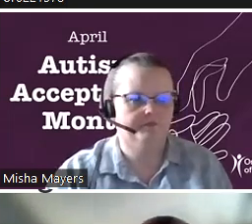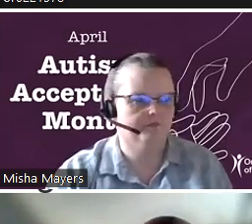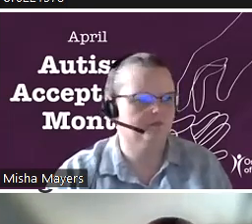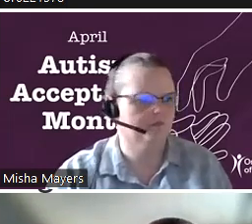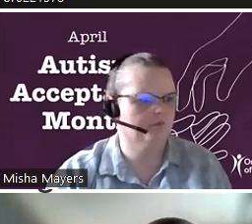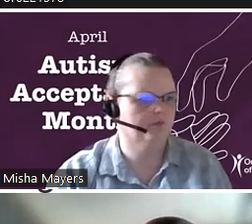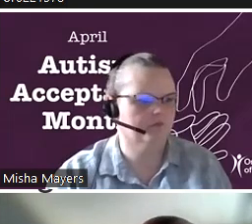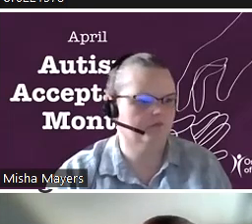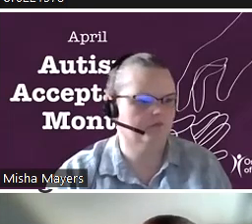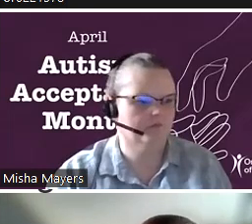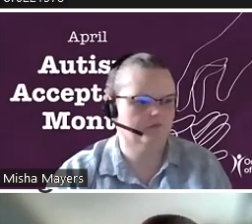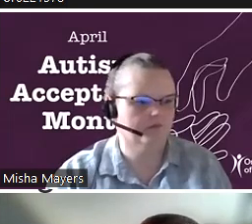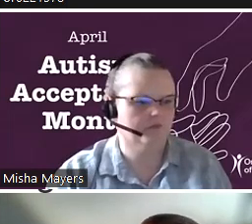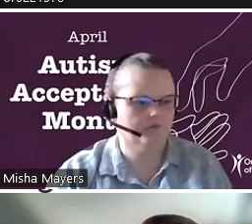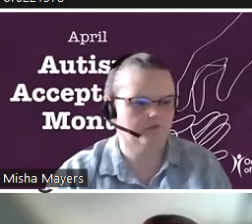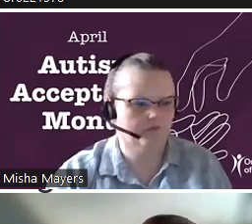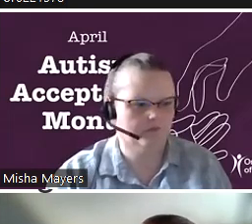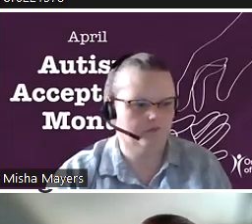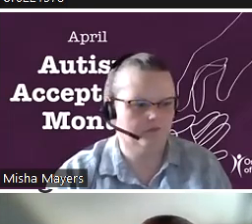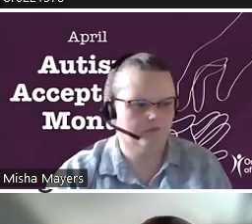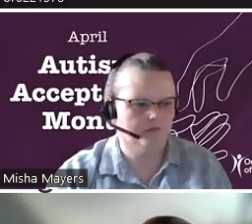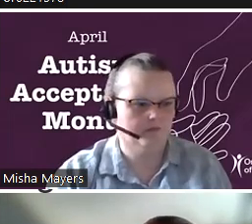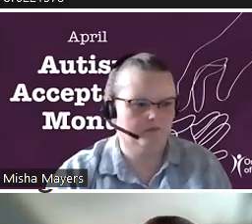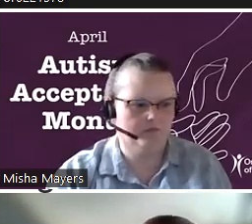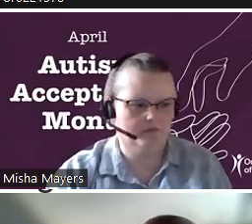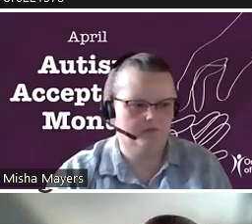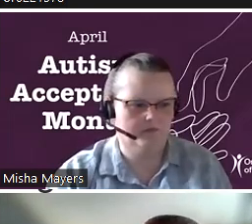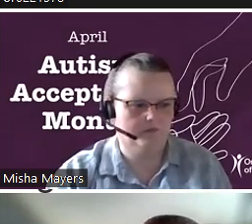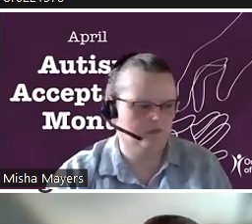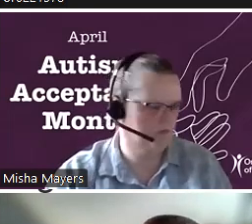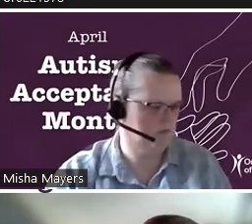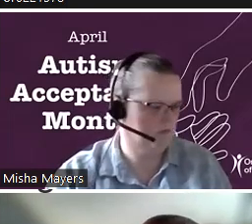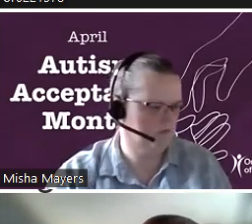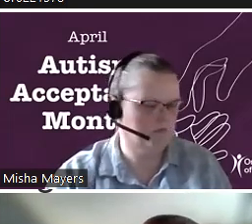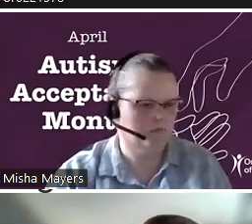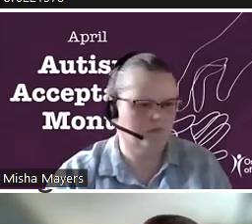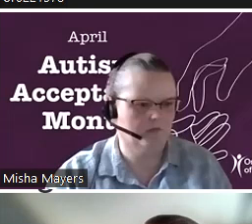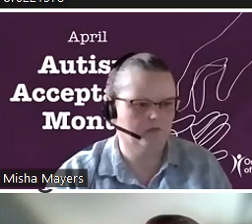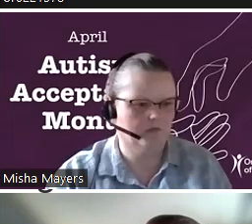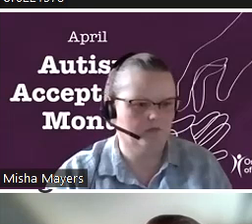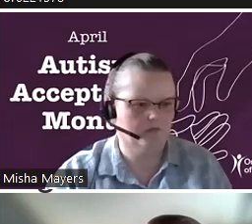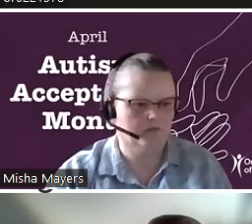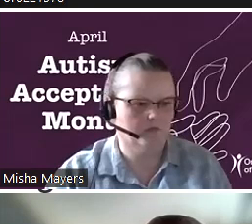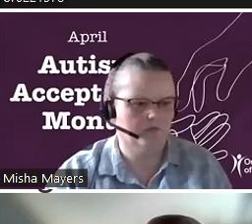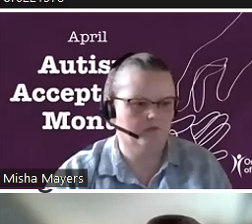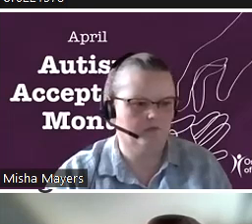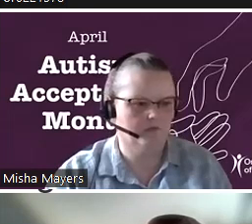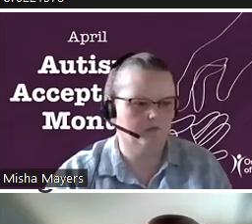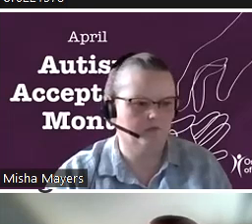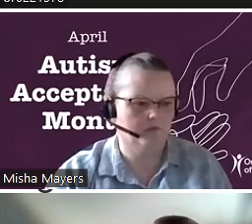PROGRAM HAD NOT DONE IN THE PAST. STUDENTS HAD TO BE WORKING IN ORDER TO QUALIFY FOR CLASS HOURS, AND SO THAT WAS A FAIRLY LARGE EXPANSION.